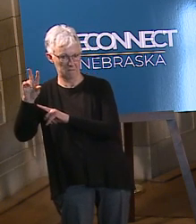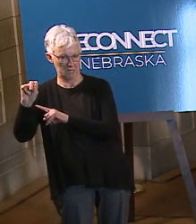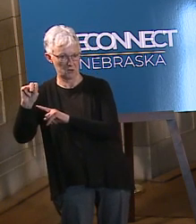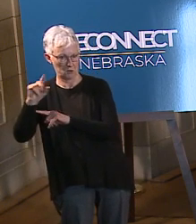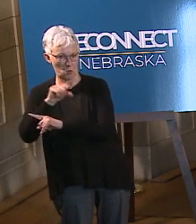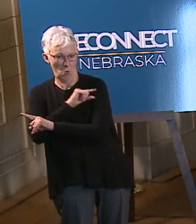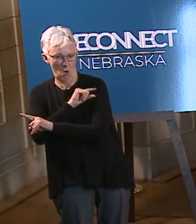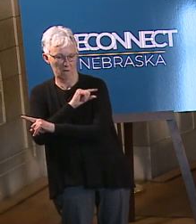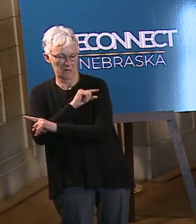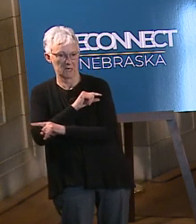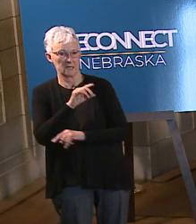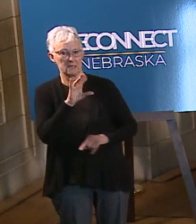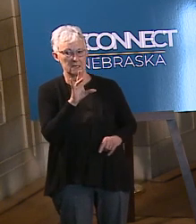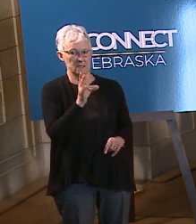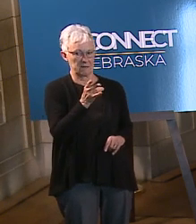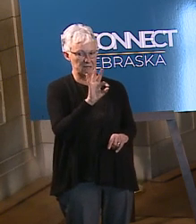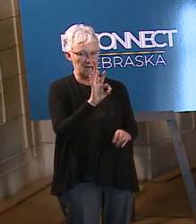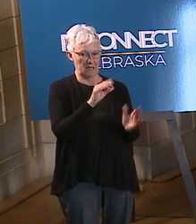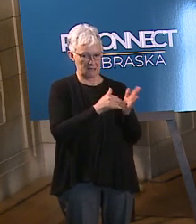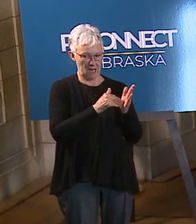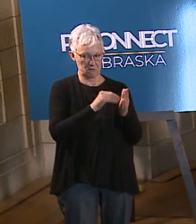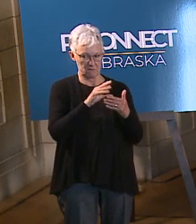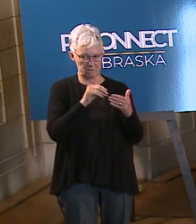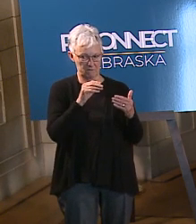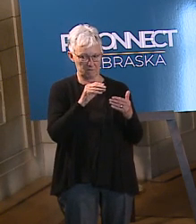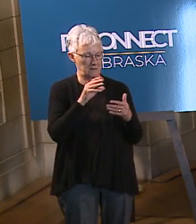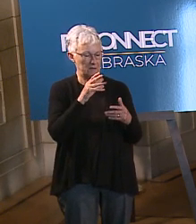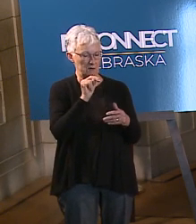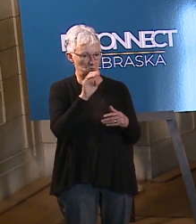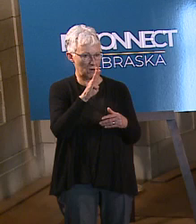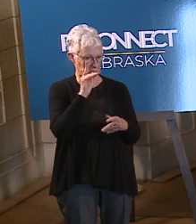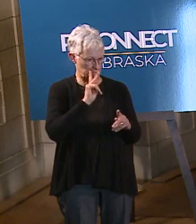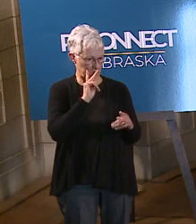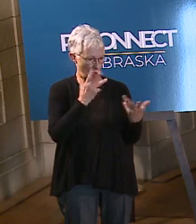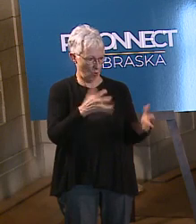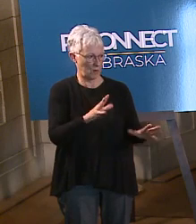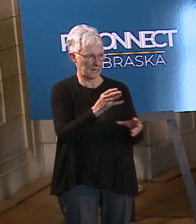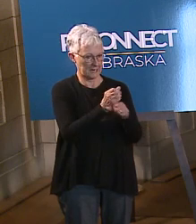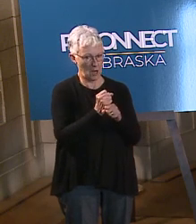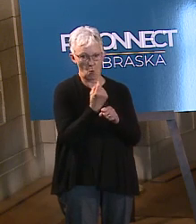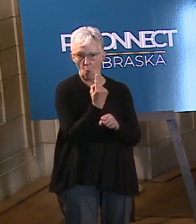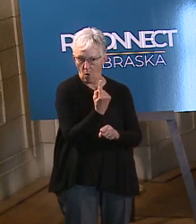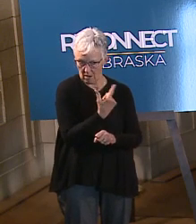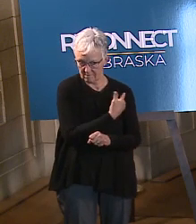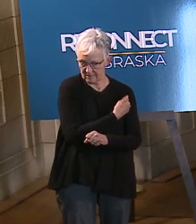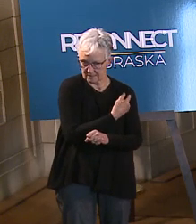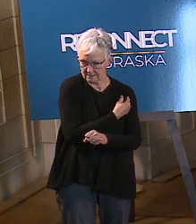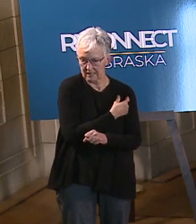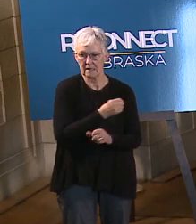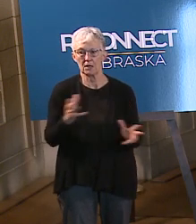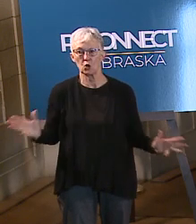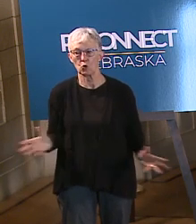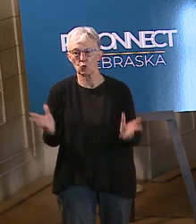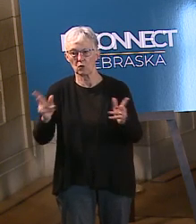VACCINATED, THAT POPULATION THAT'S ELIGIBLE, 1.48 MILLION.